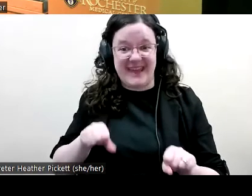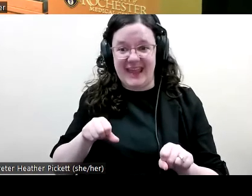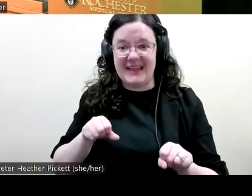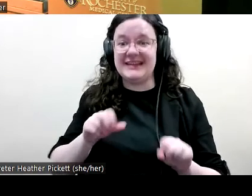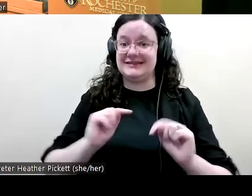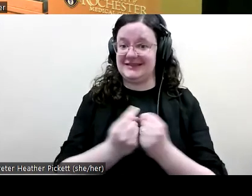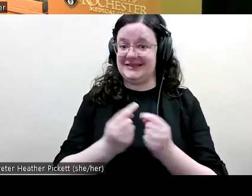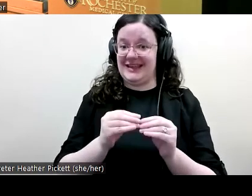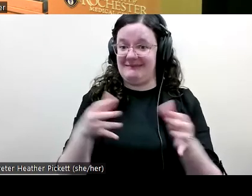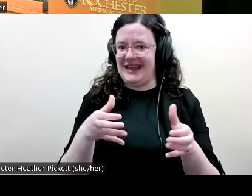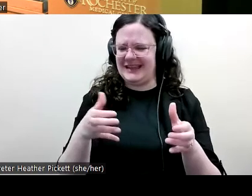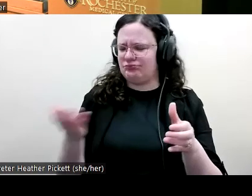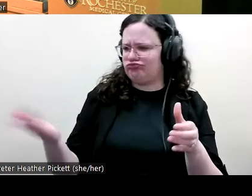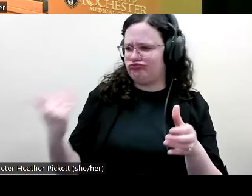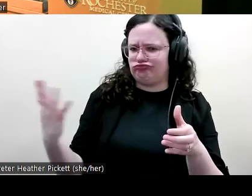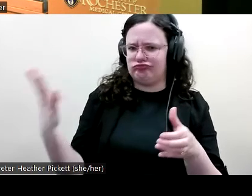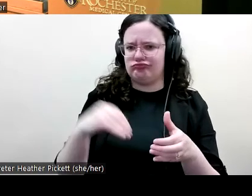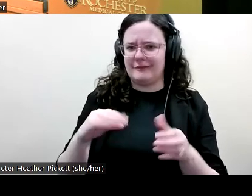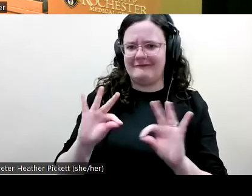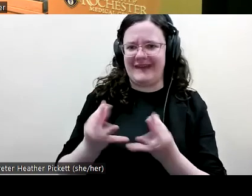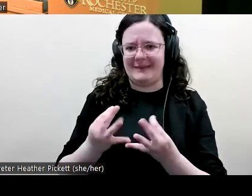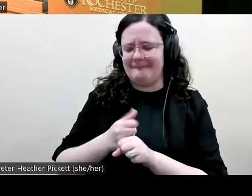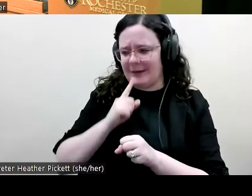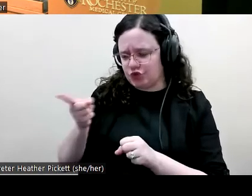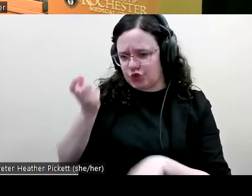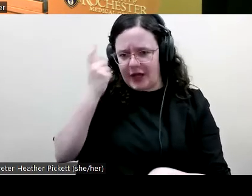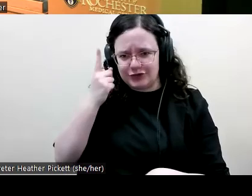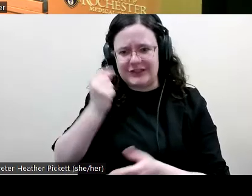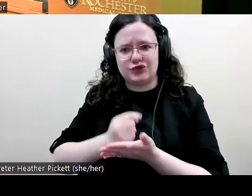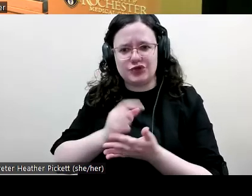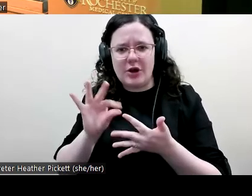and how to help their loved one and then just being available for questions um and again it